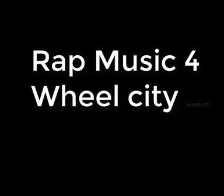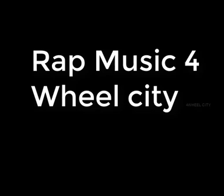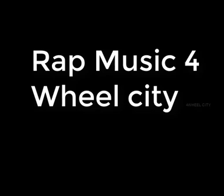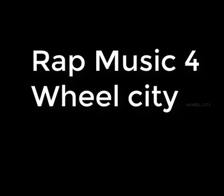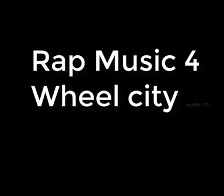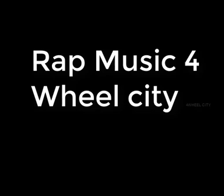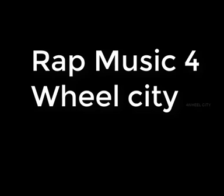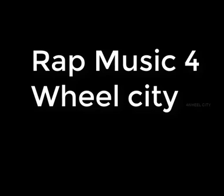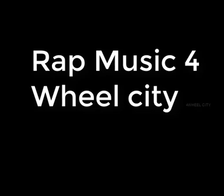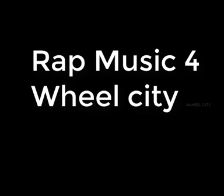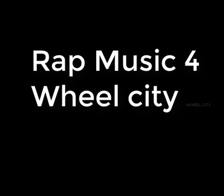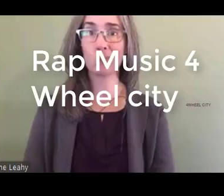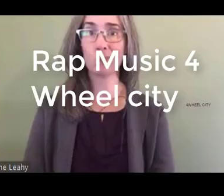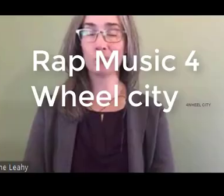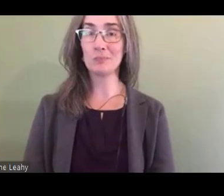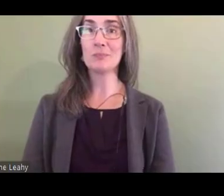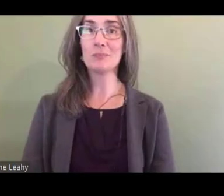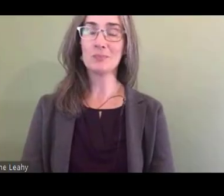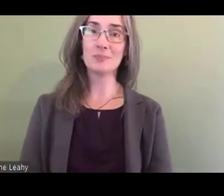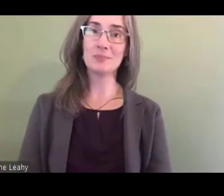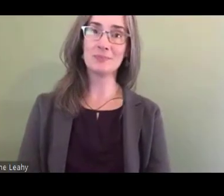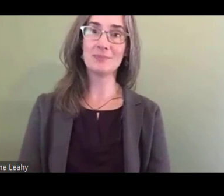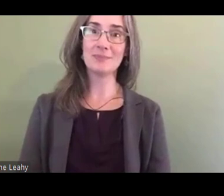Barry Whaley, Southeast ADA Center: Hi everybody.